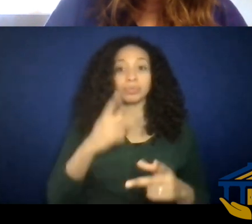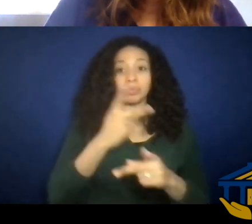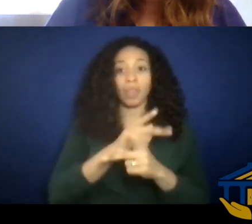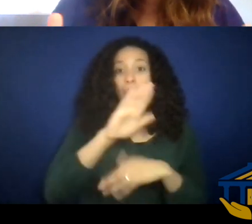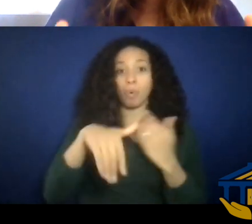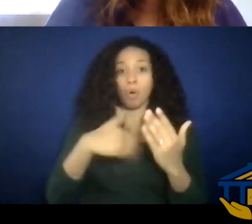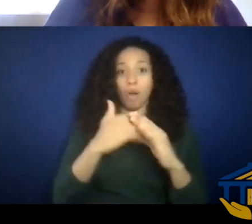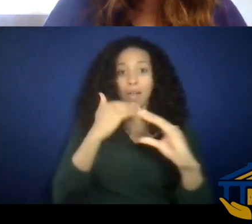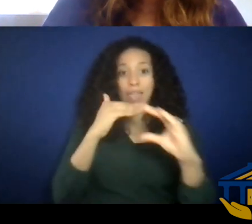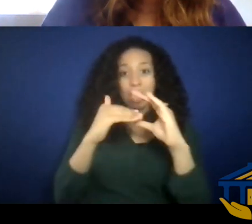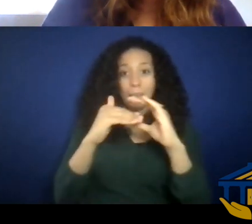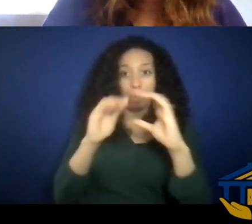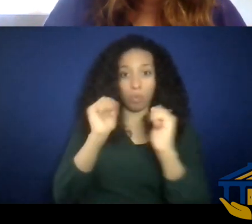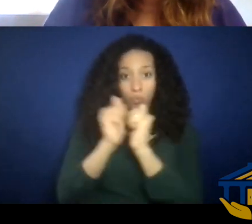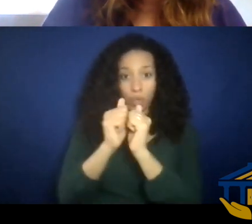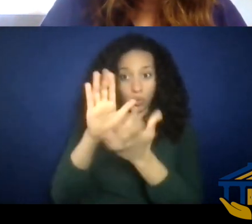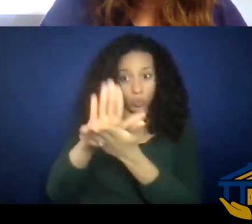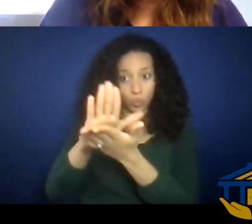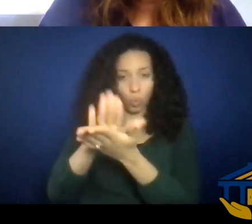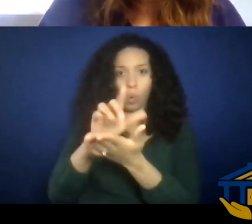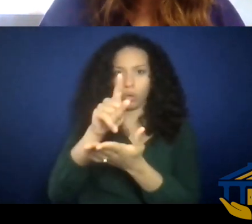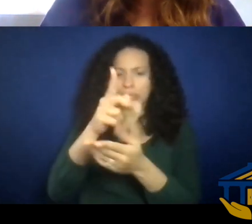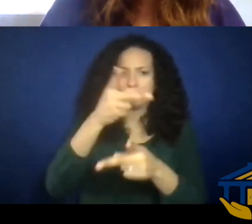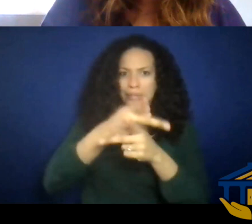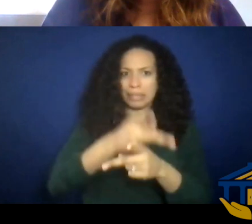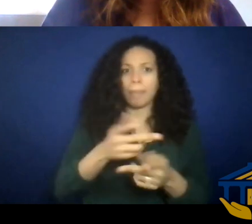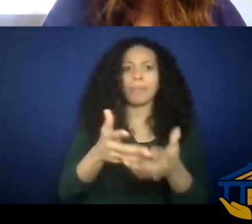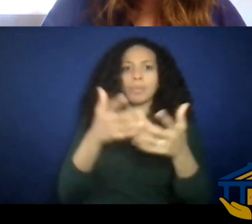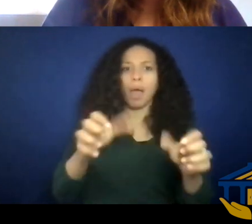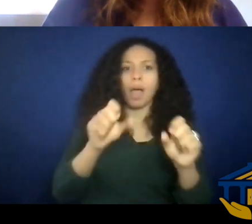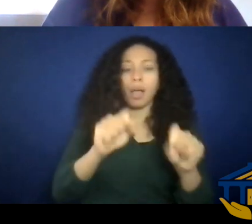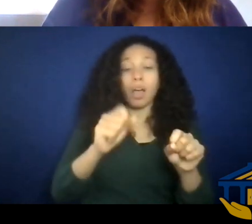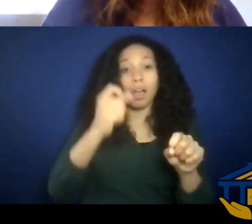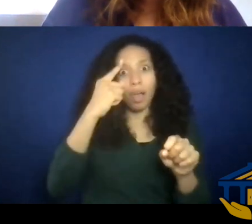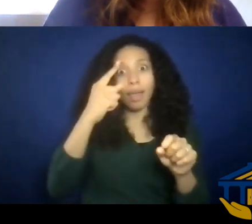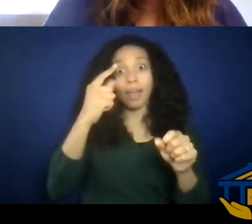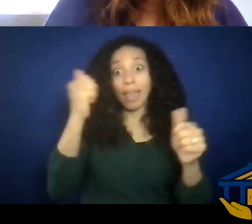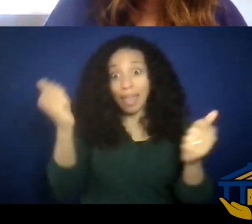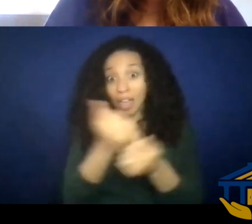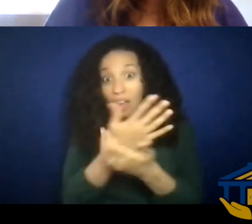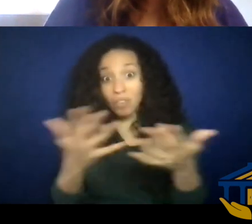much as you can. Like I said, you don't have to keep everything if that's difficult to do.